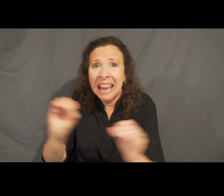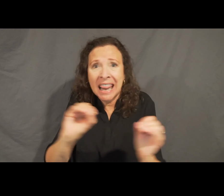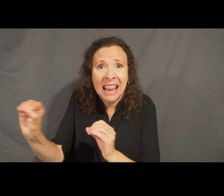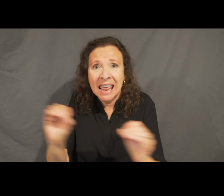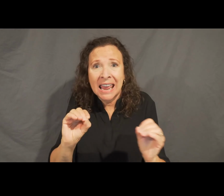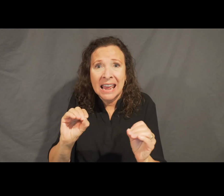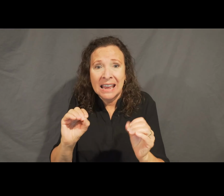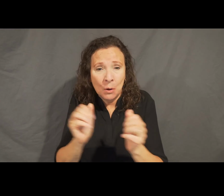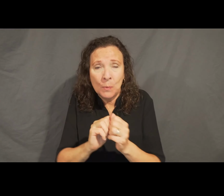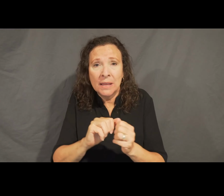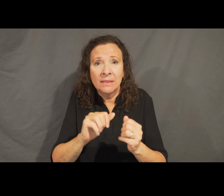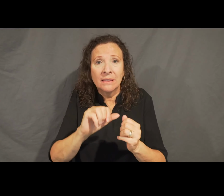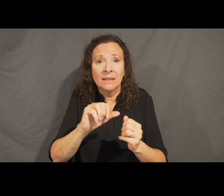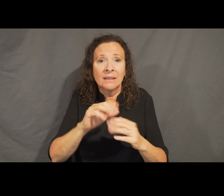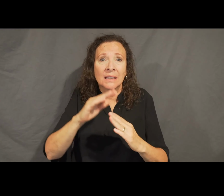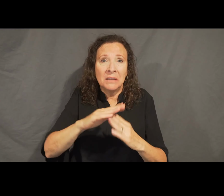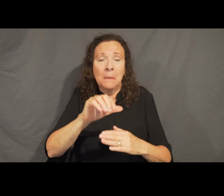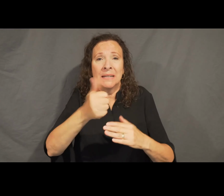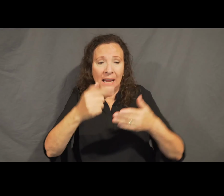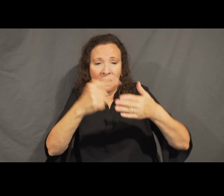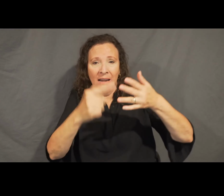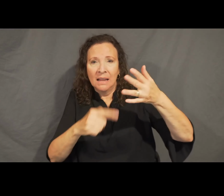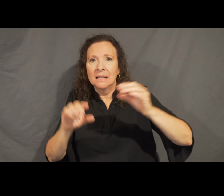top criteria or measurements.